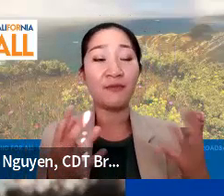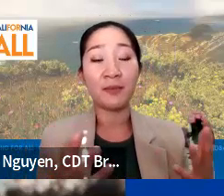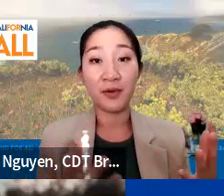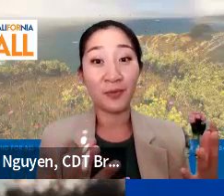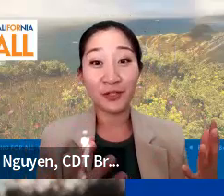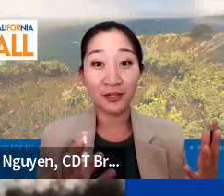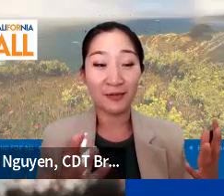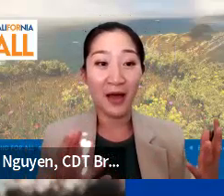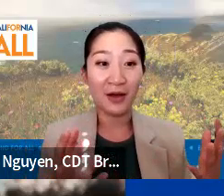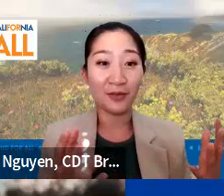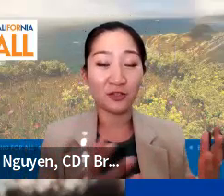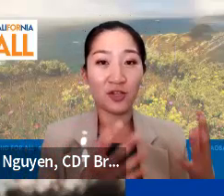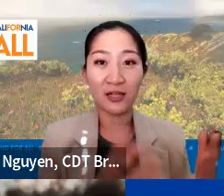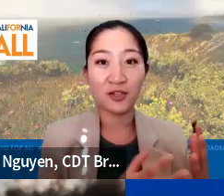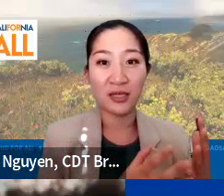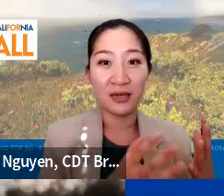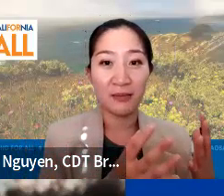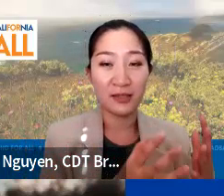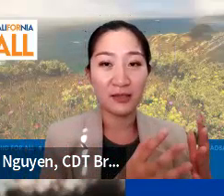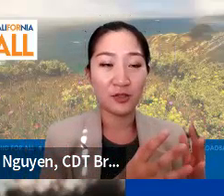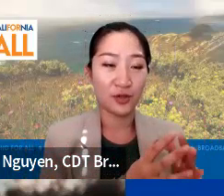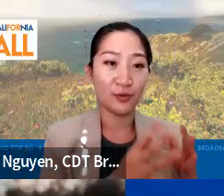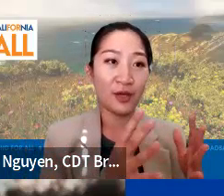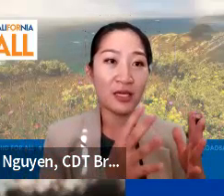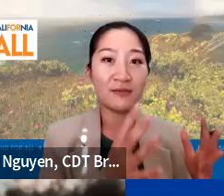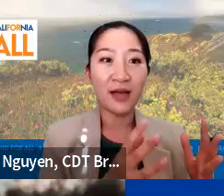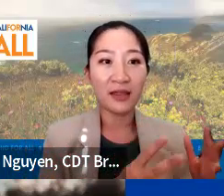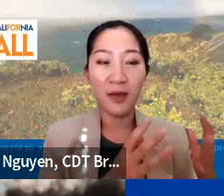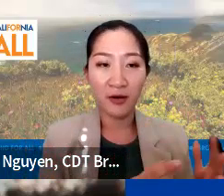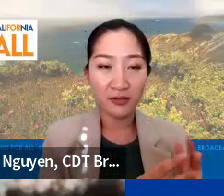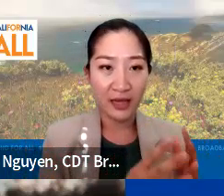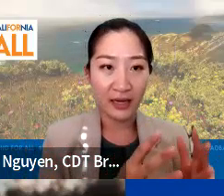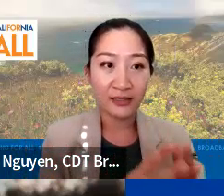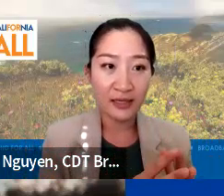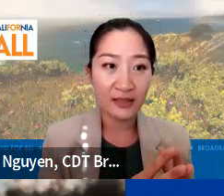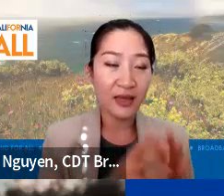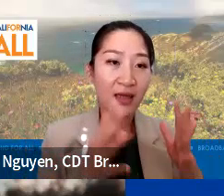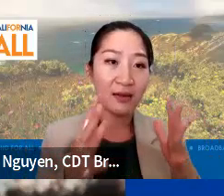in February we talked about the challenges in the digital divide the barriers that this